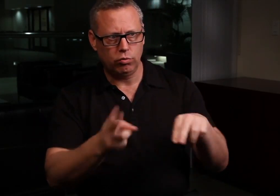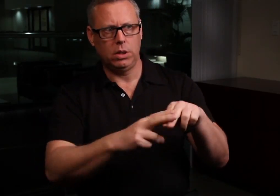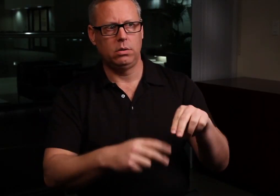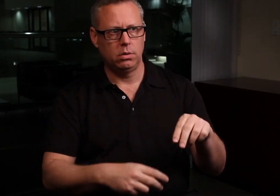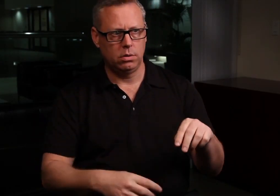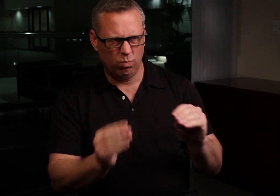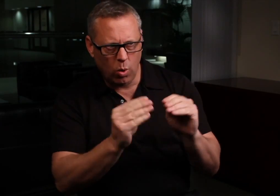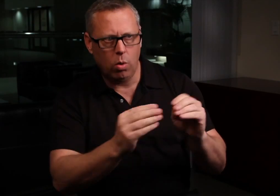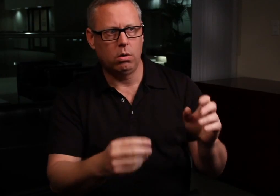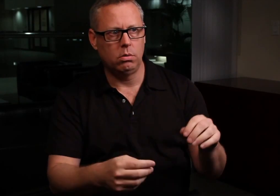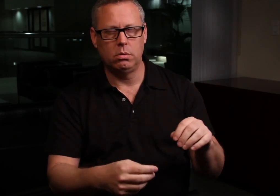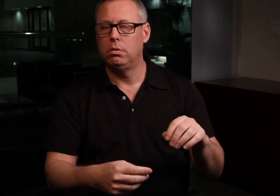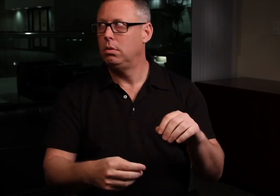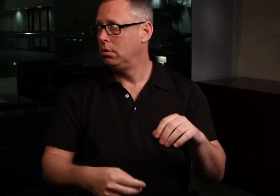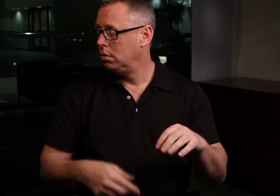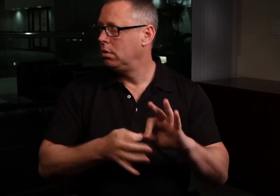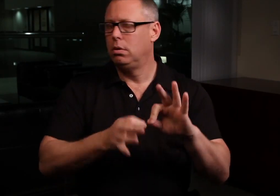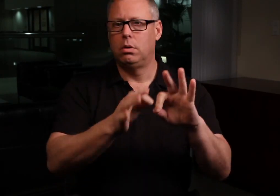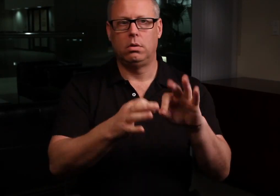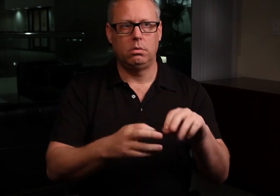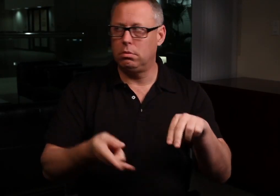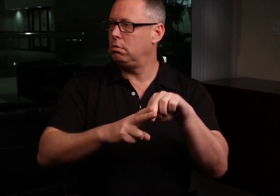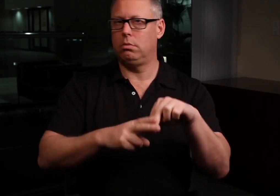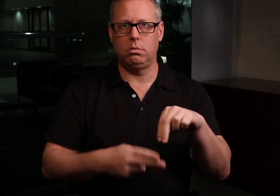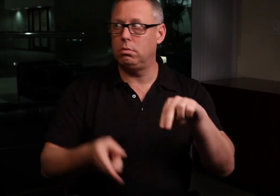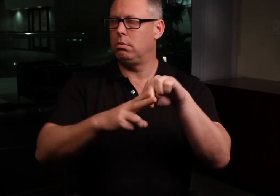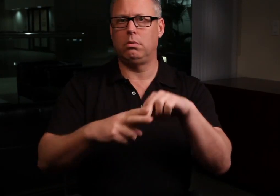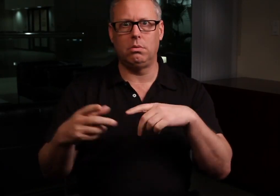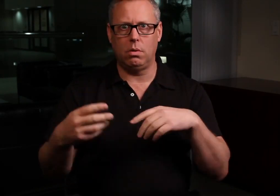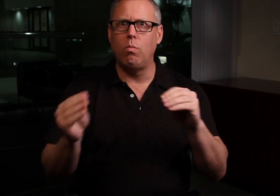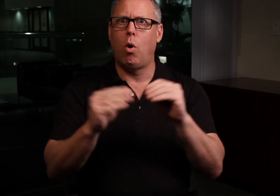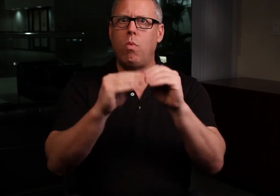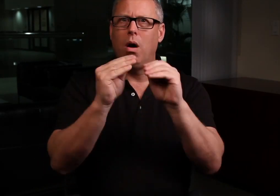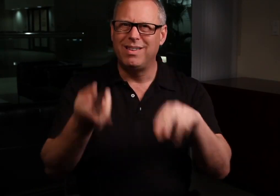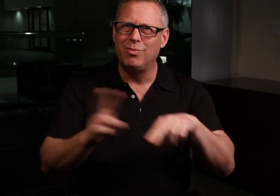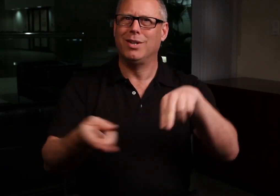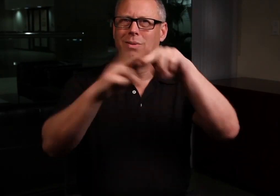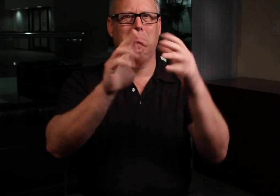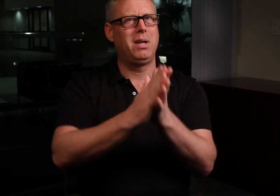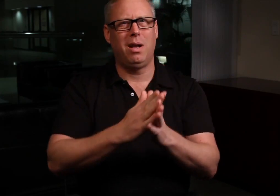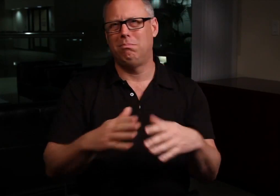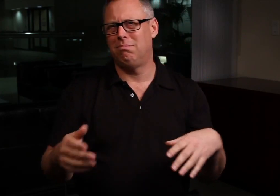been increased and increased and increased to the point where it's become unreasonable